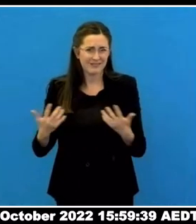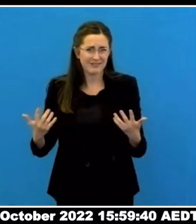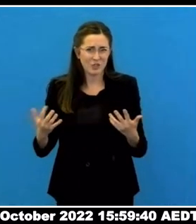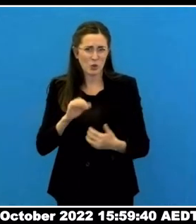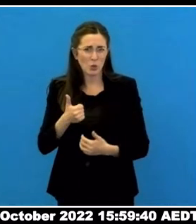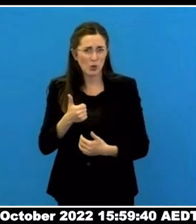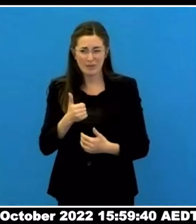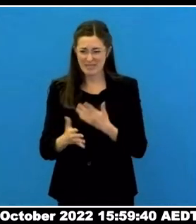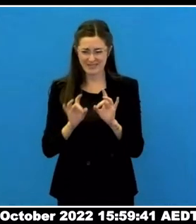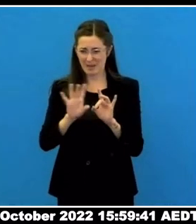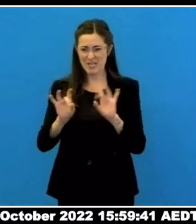and it will damage.